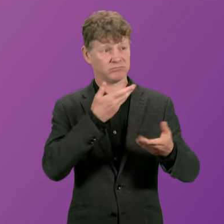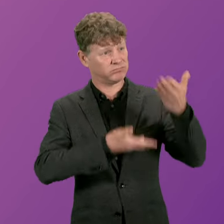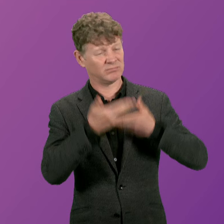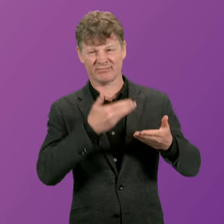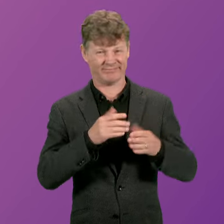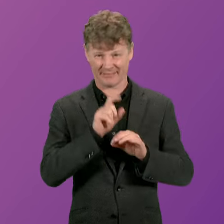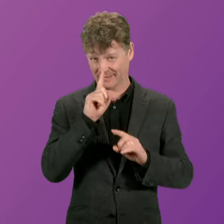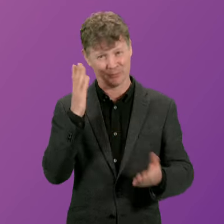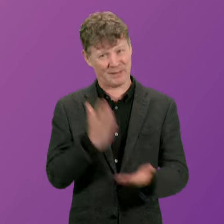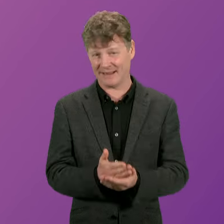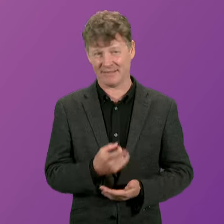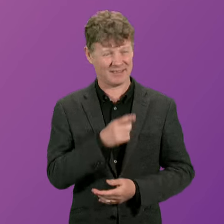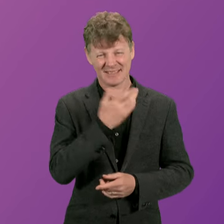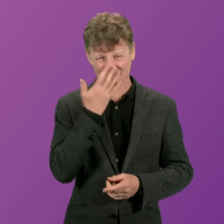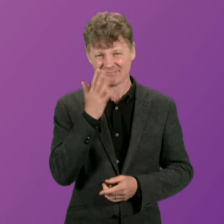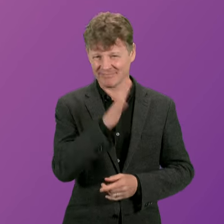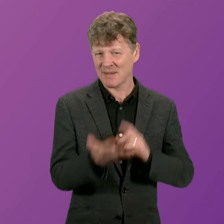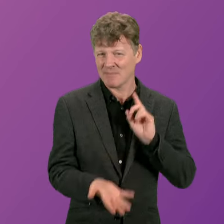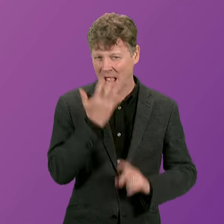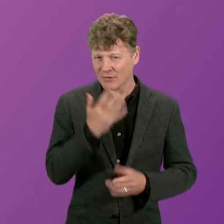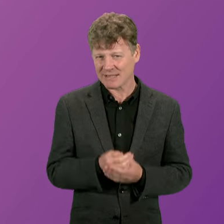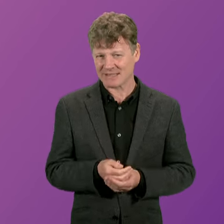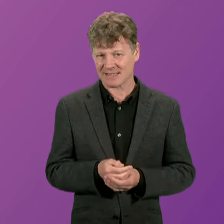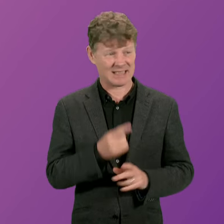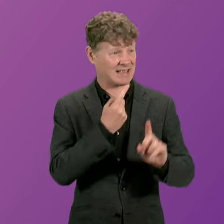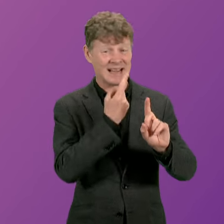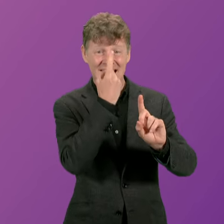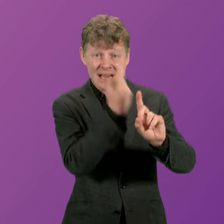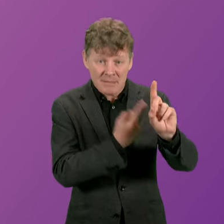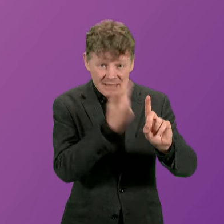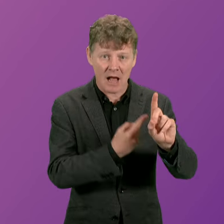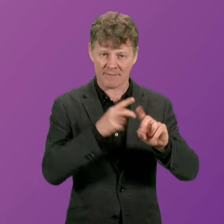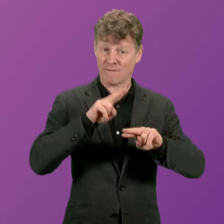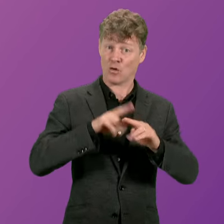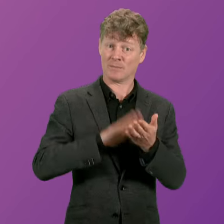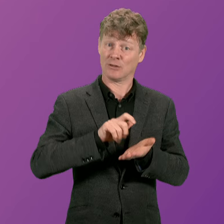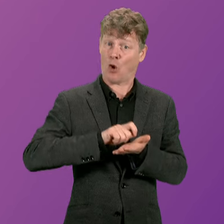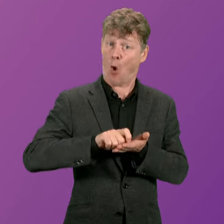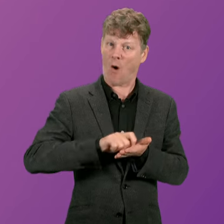embarrassing. He has demeaned himself and the office of First Minister. Two weeks in,